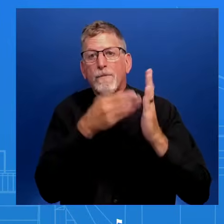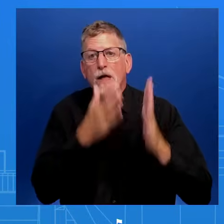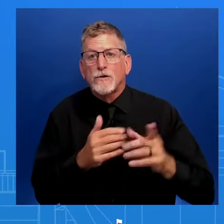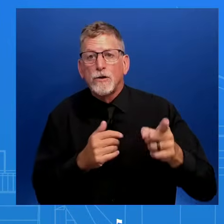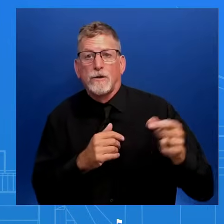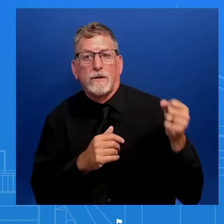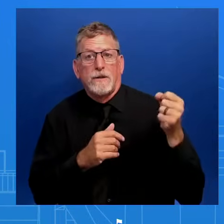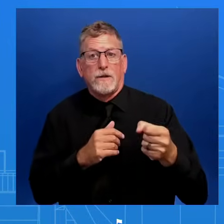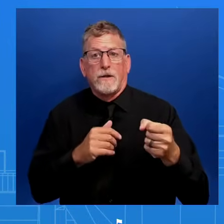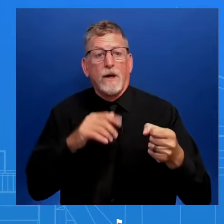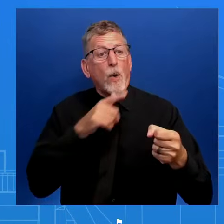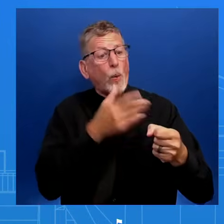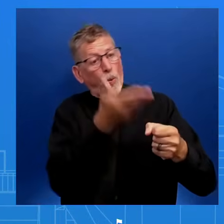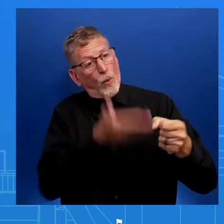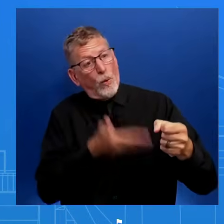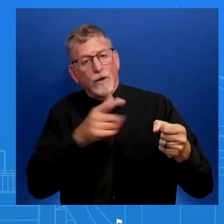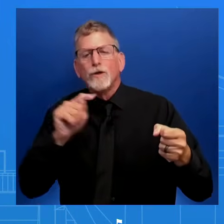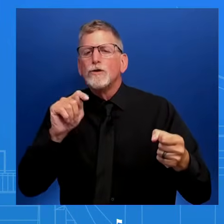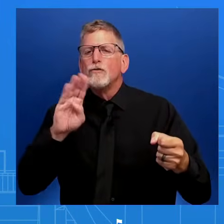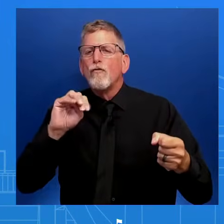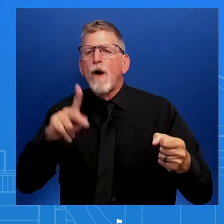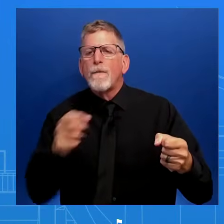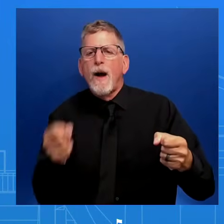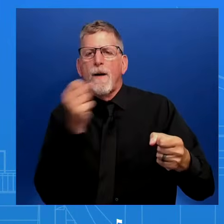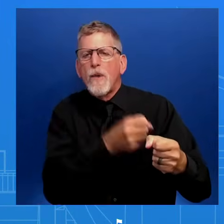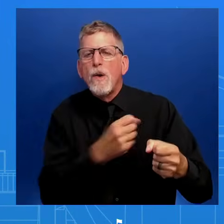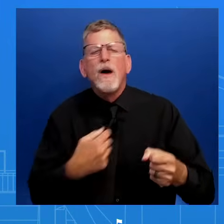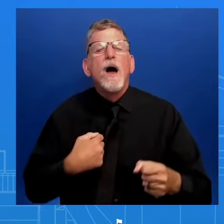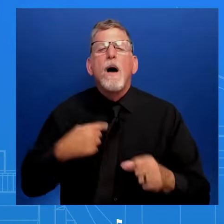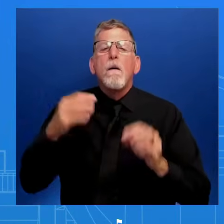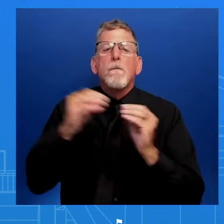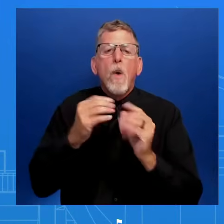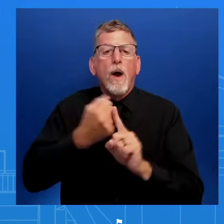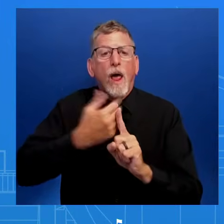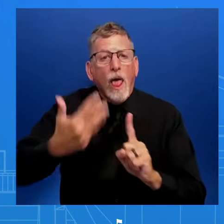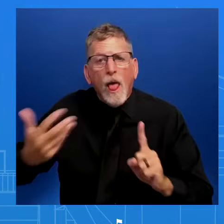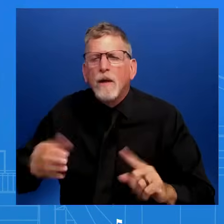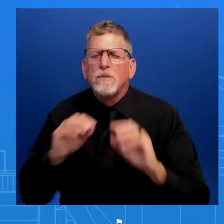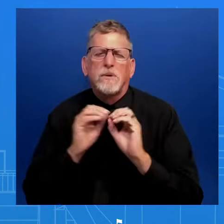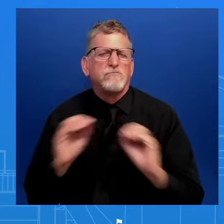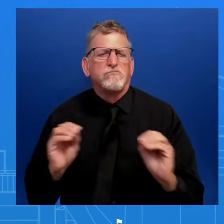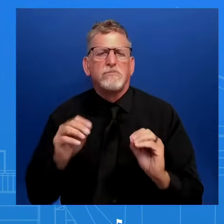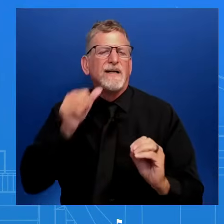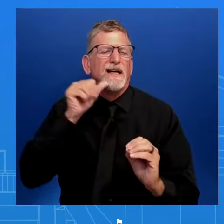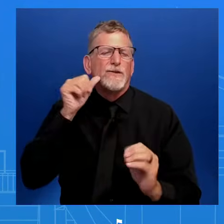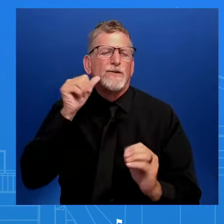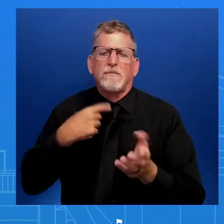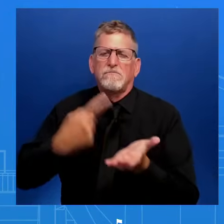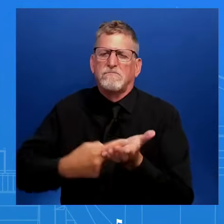we're not going to comment on specifics of the case. Go ahead, Jon. The Press: Thank you, Karine. I just want to ask you, if you could,